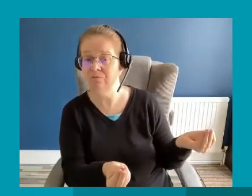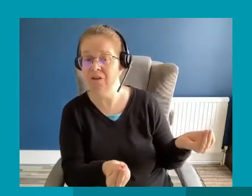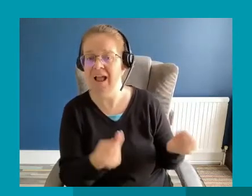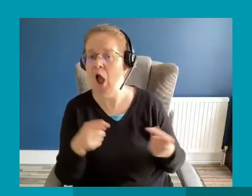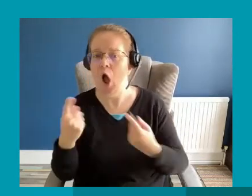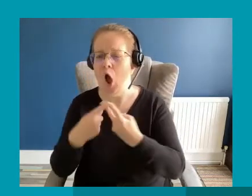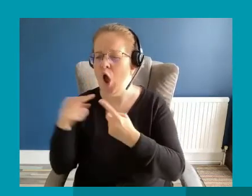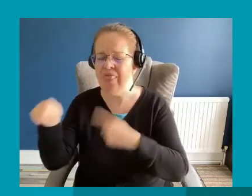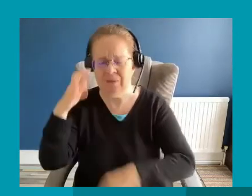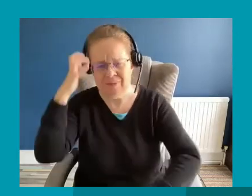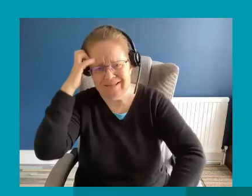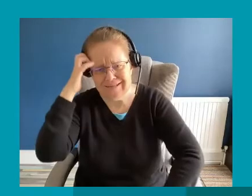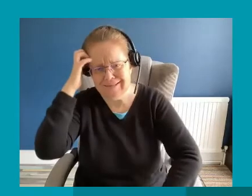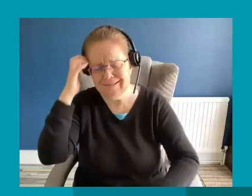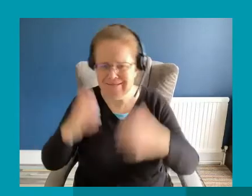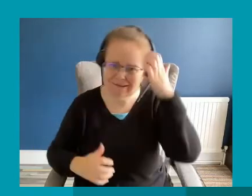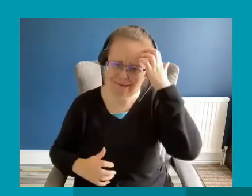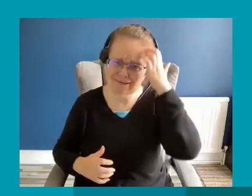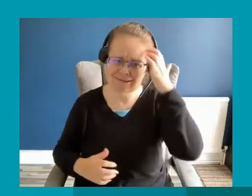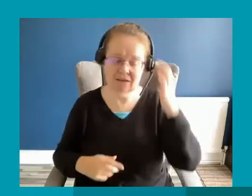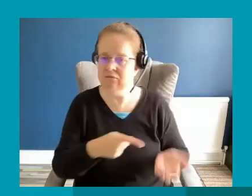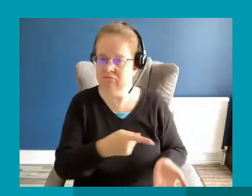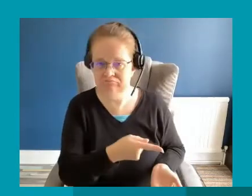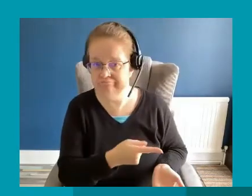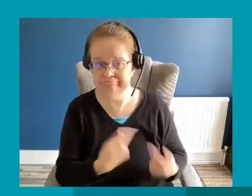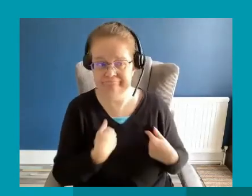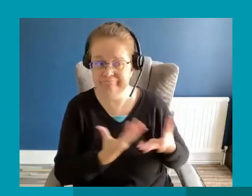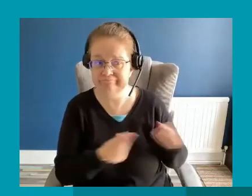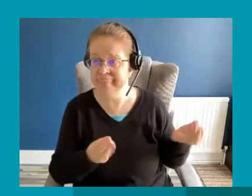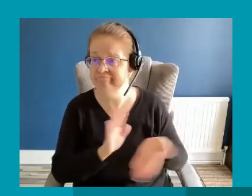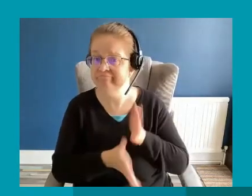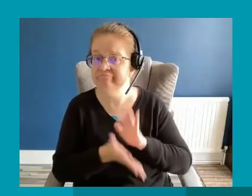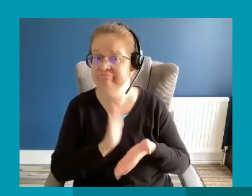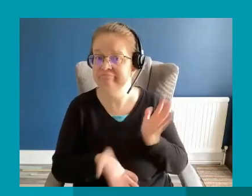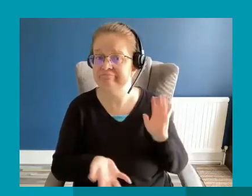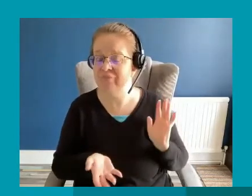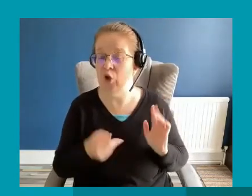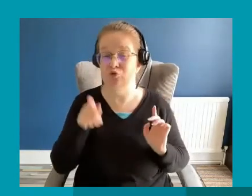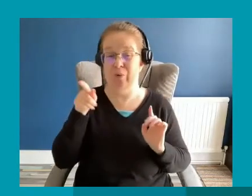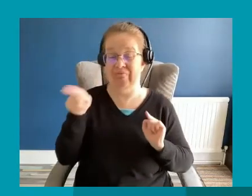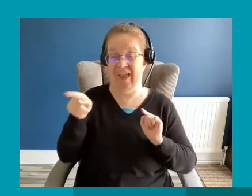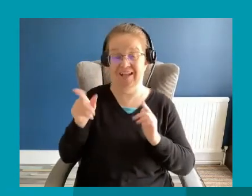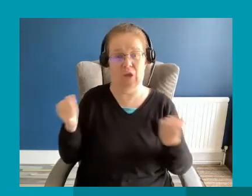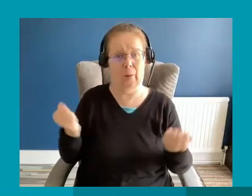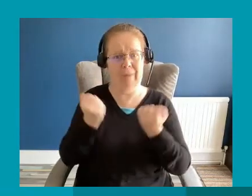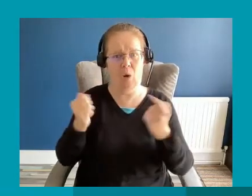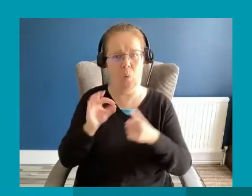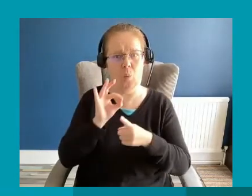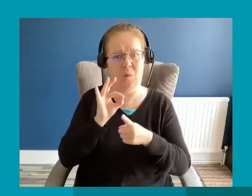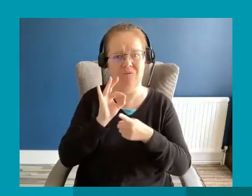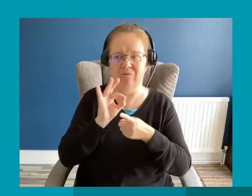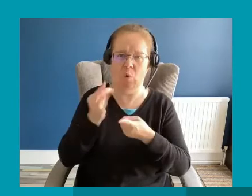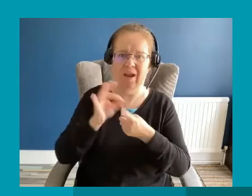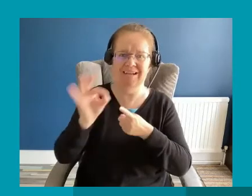So this does multiple things. Actually, in your interview and can be a really, really. Powerful tool to use,